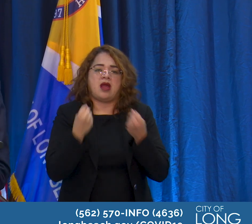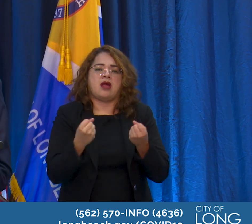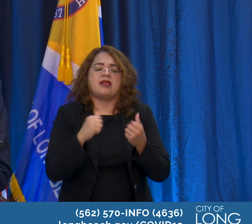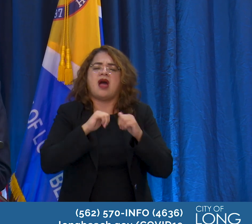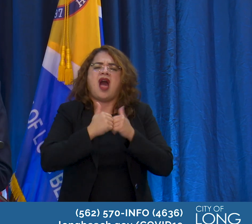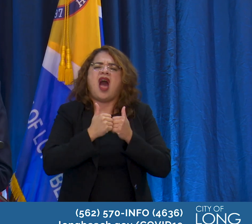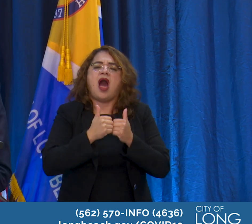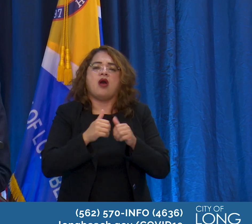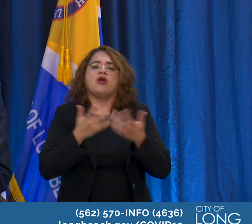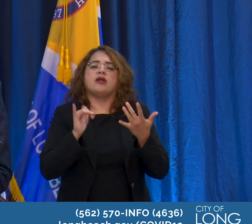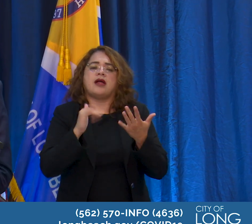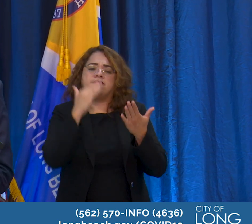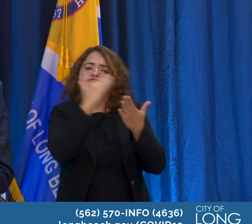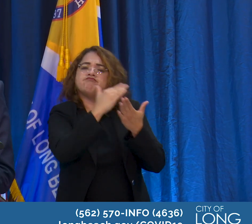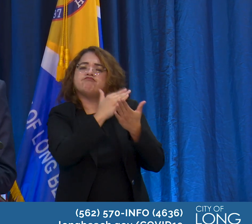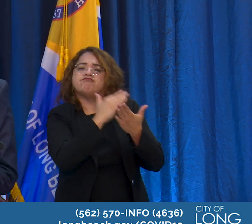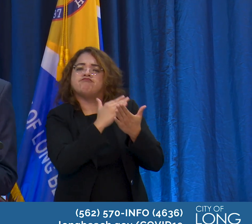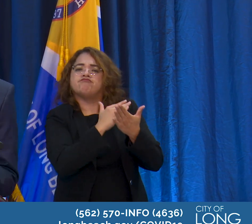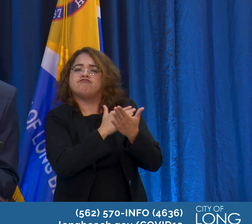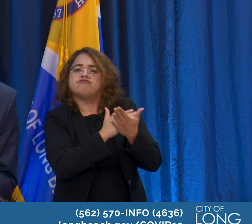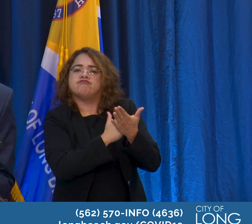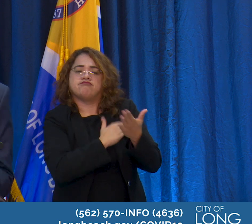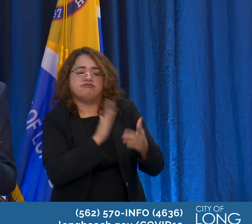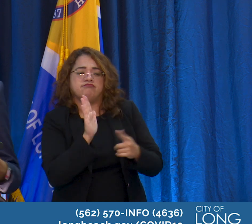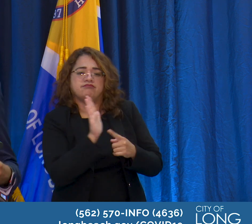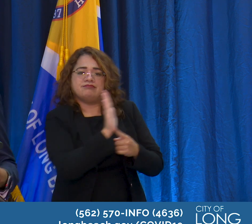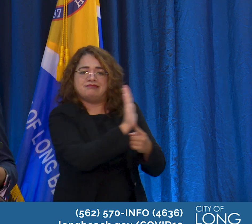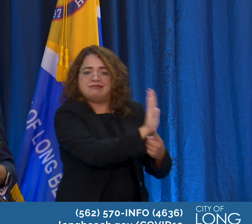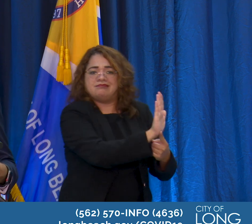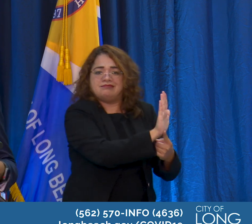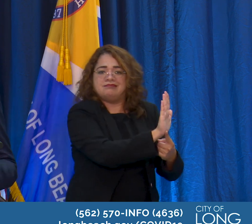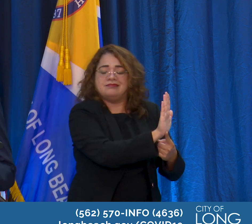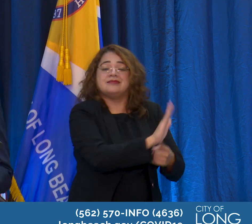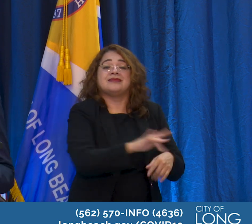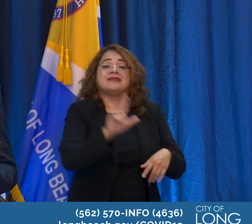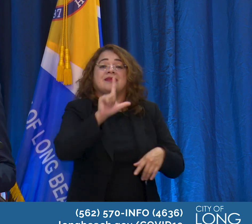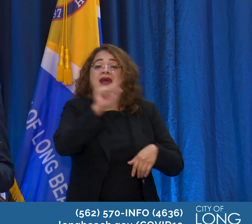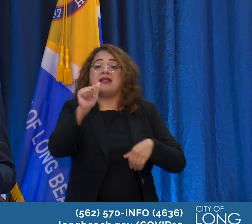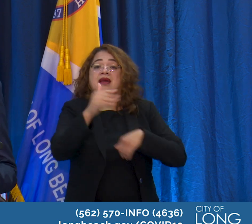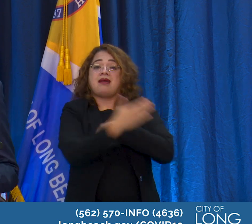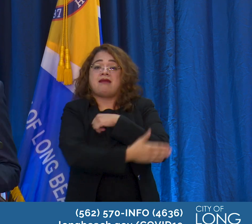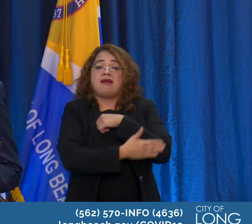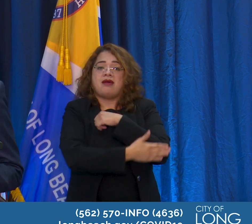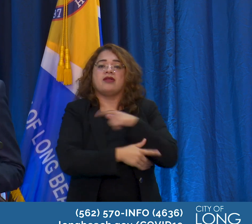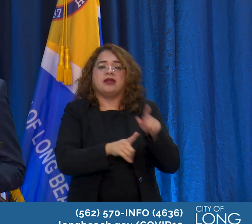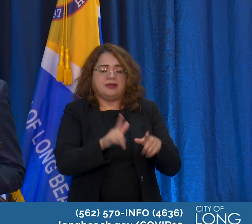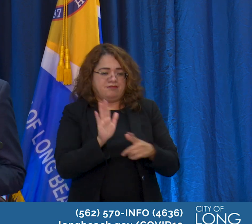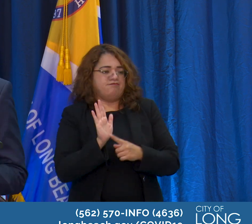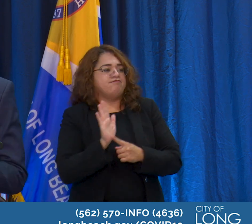a timeline for schools to implement. So there is a county wide type of timeline that the state's encouraging.